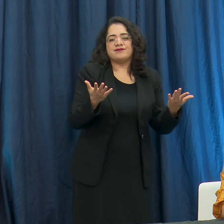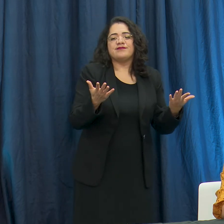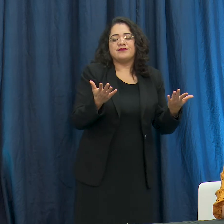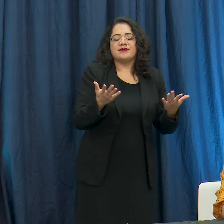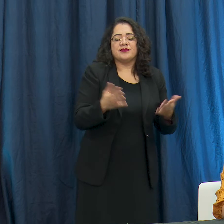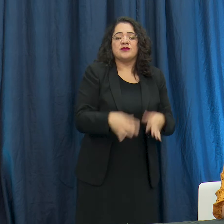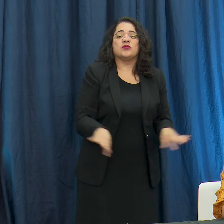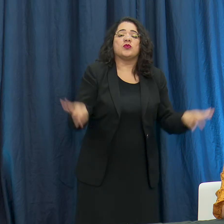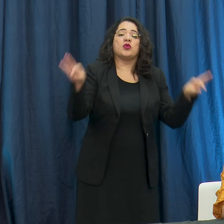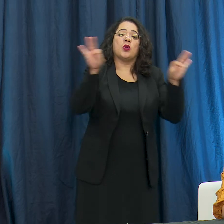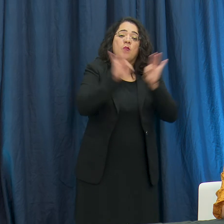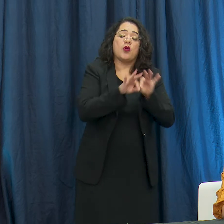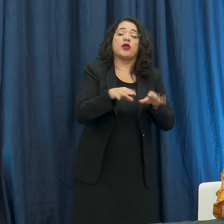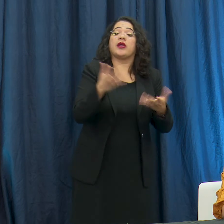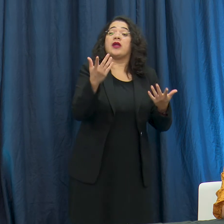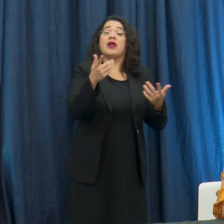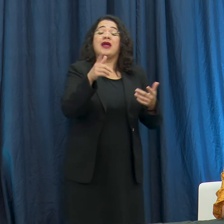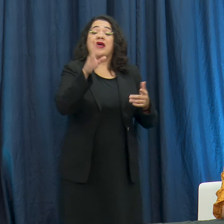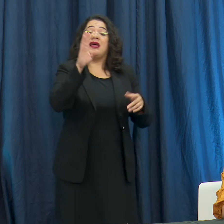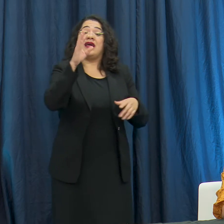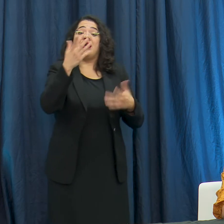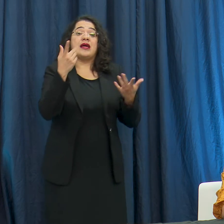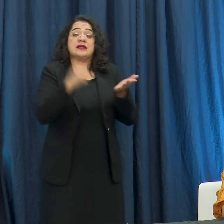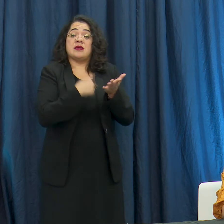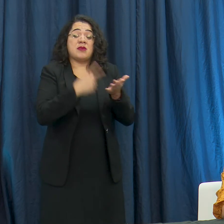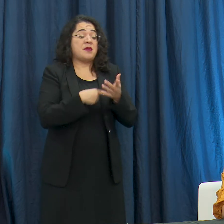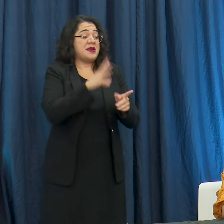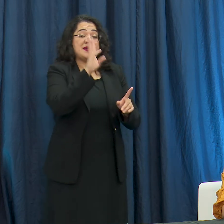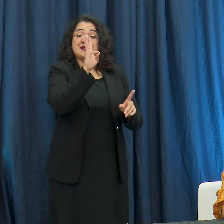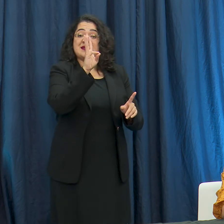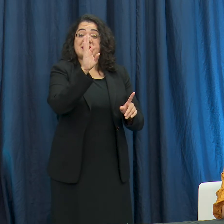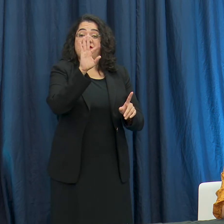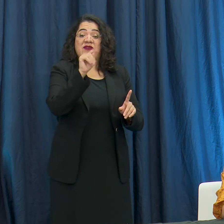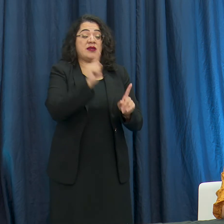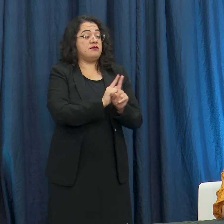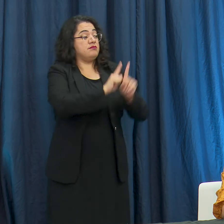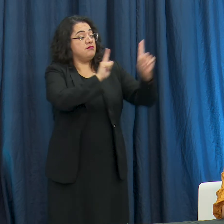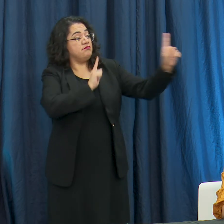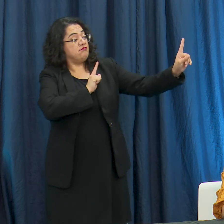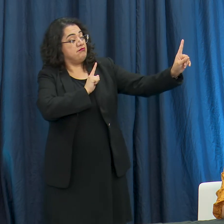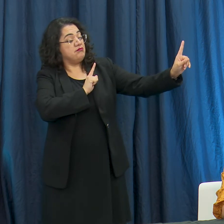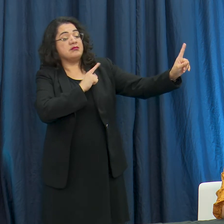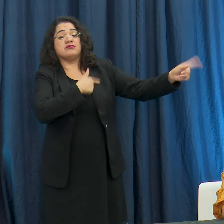safes PS the ally in catania or probablemente que tenga Covidien away